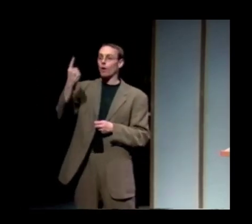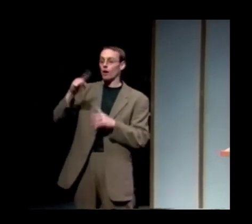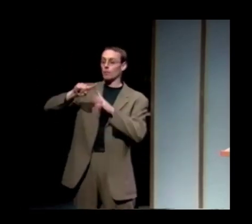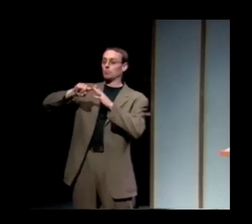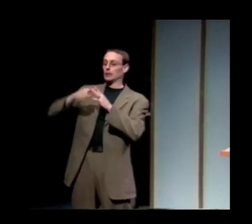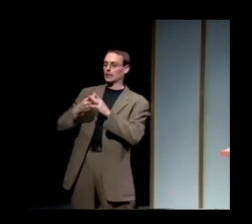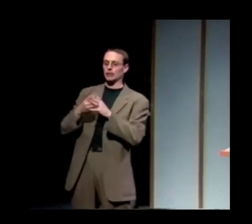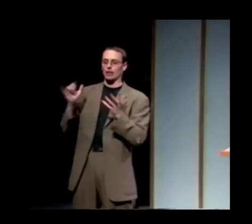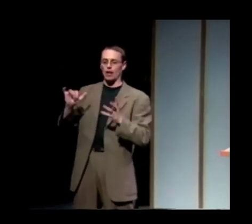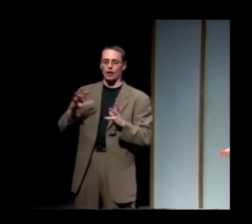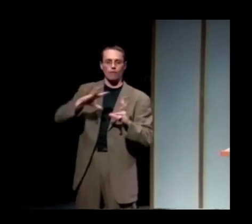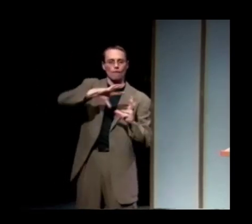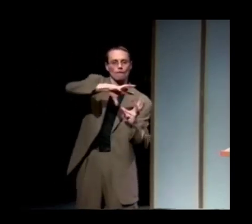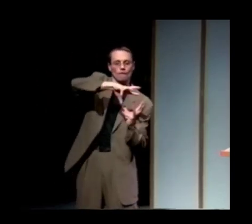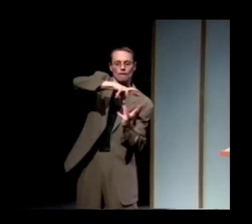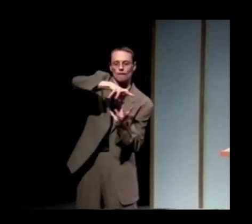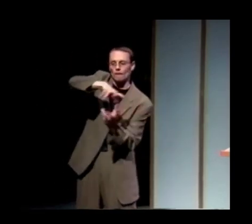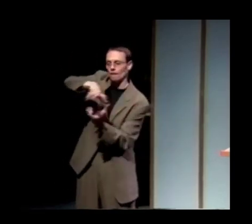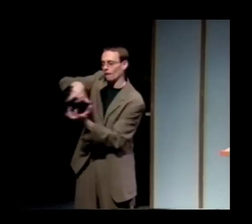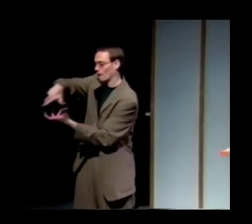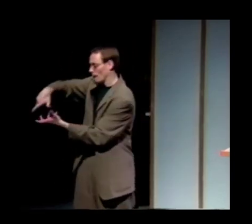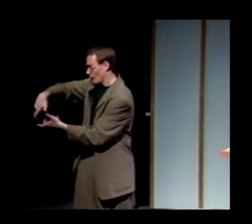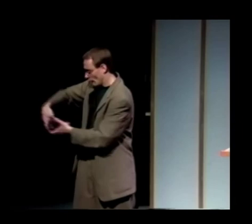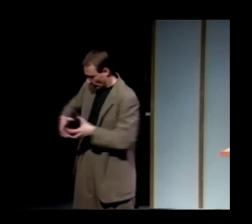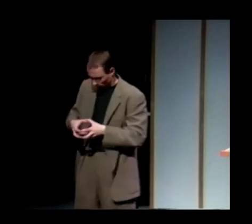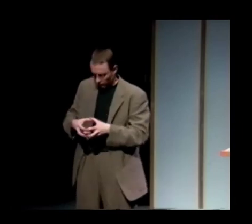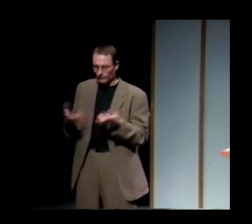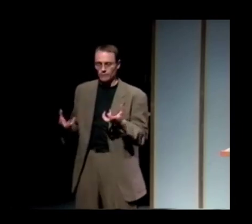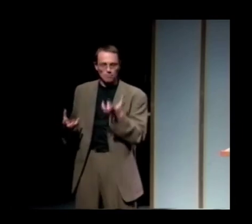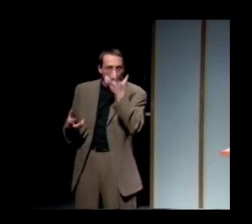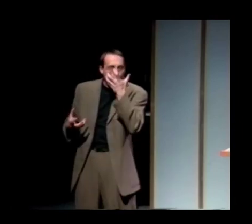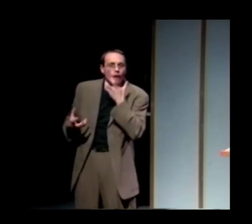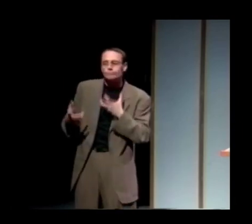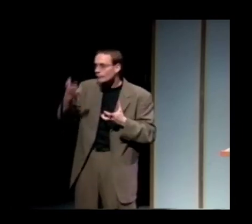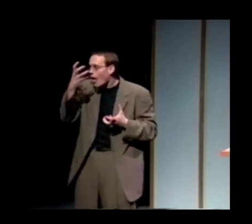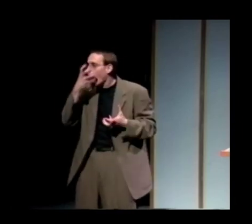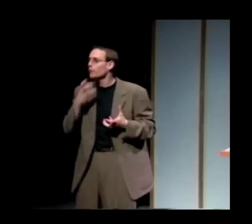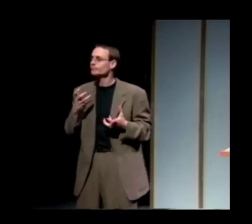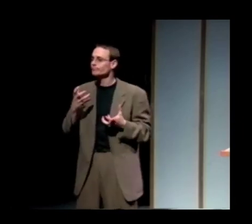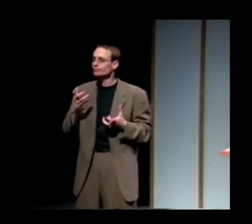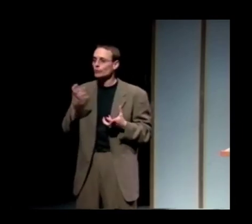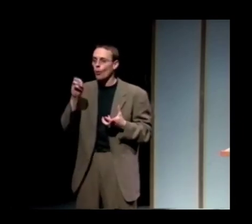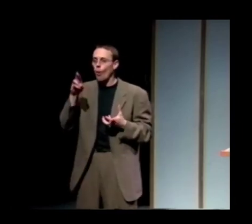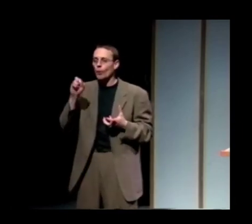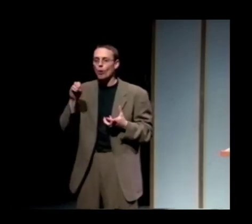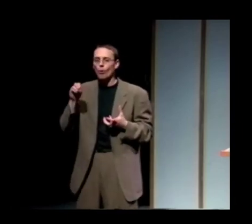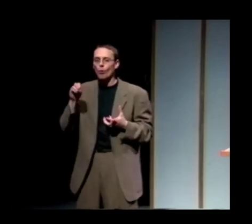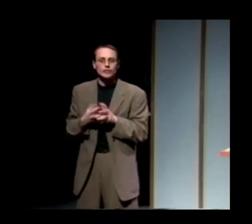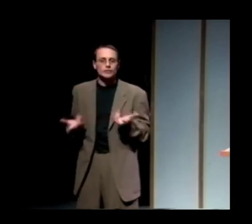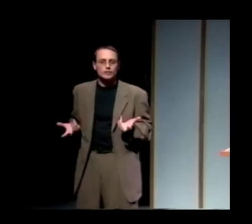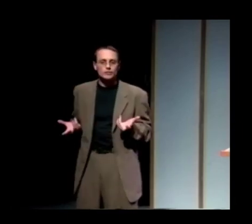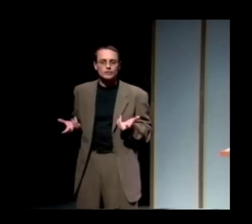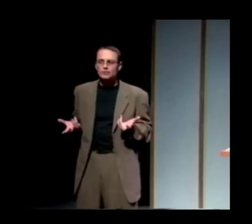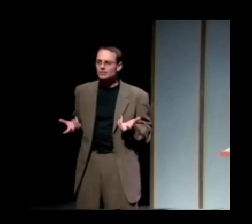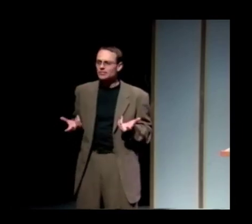WHICH IS THE NEXT TECHNOLOGICAL THING. THAT'S WHEN SOMETHING IS IN THE BEGINNING SOME ONE THING, AND THEN IT TURNS INTO SOMETHING ELSE